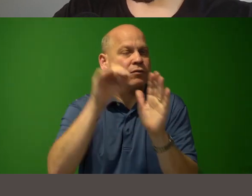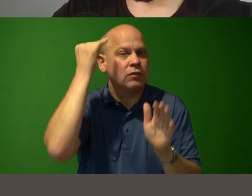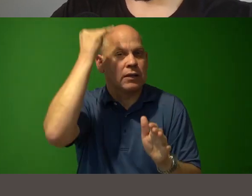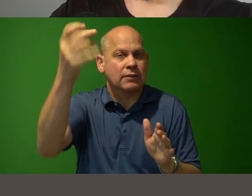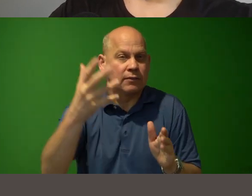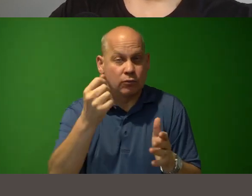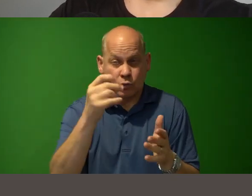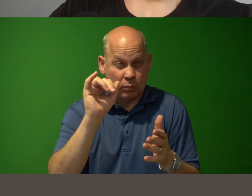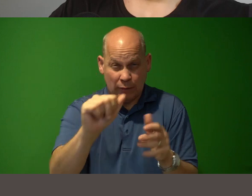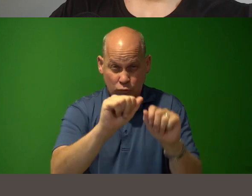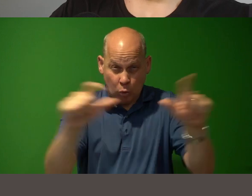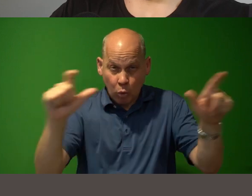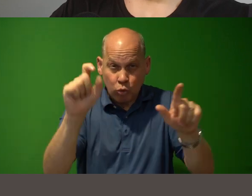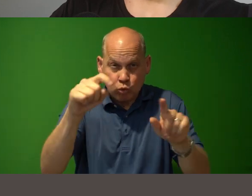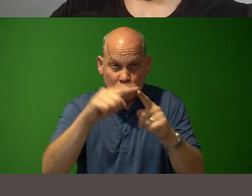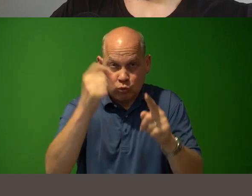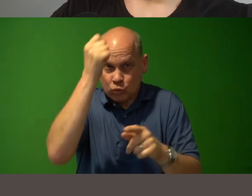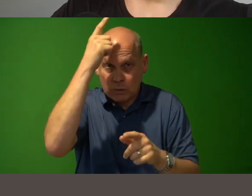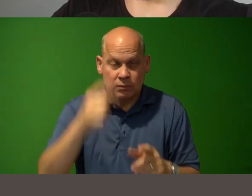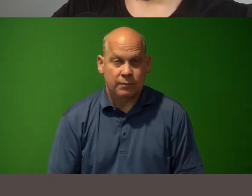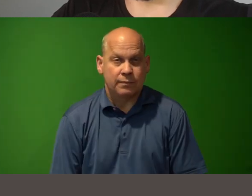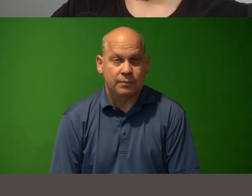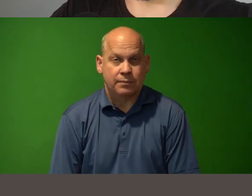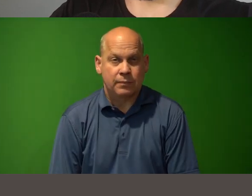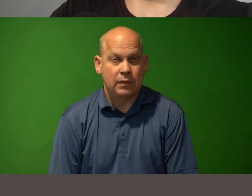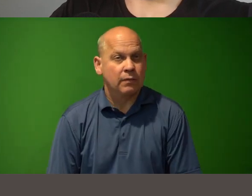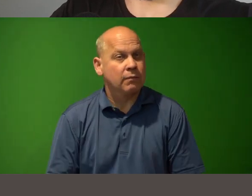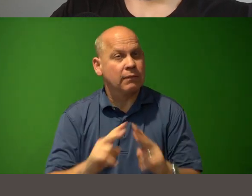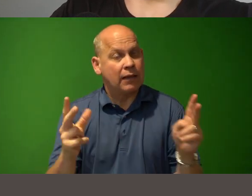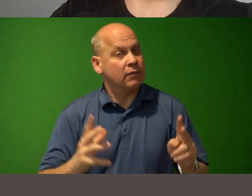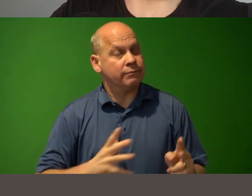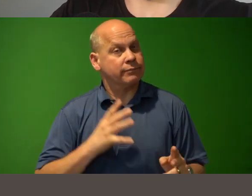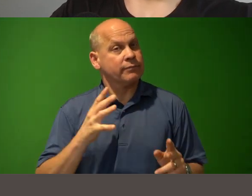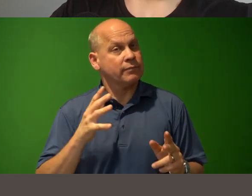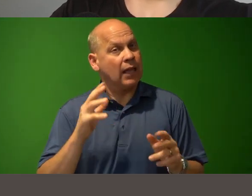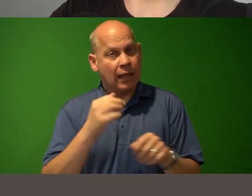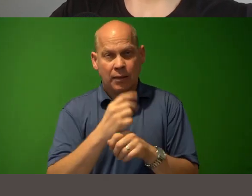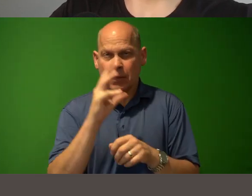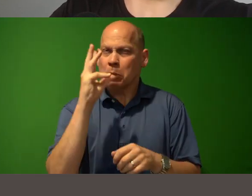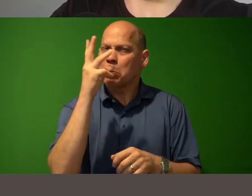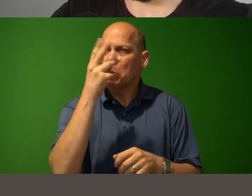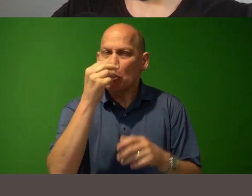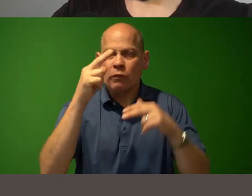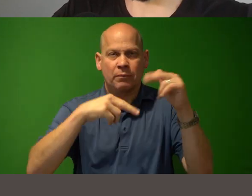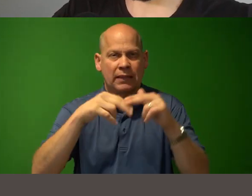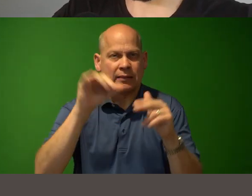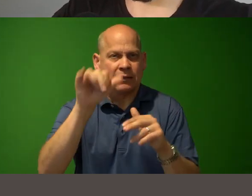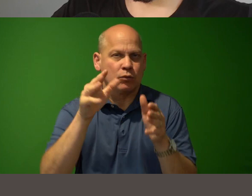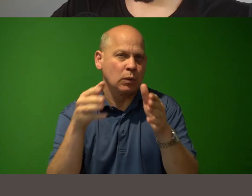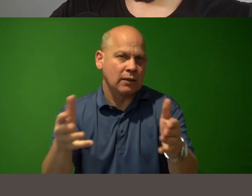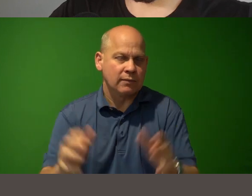So that's all you need to understand. Very elegant and they made beautiful buildings this way.